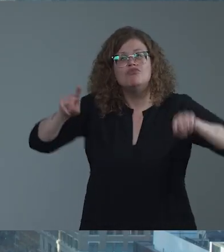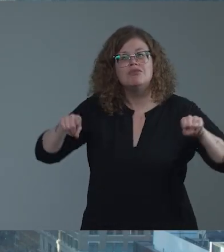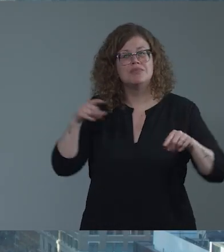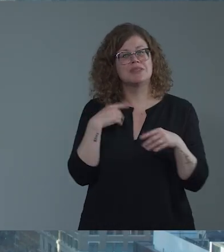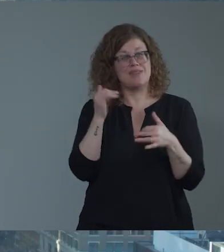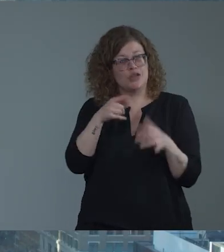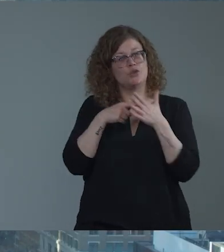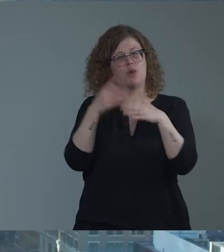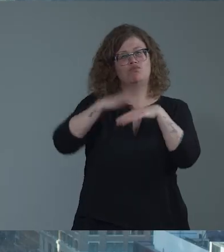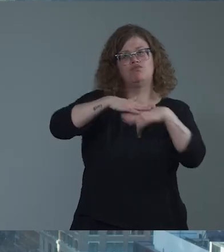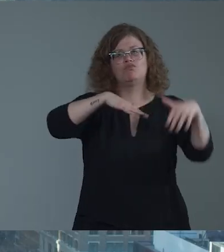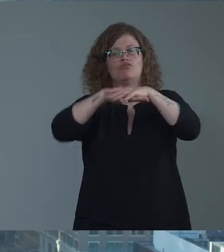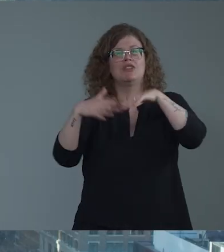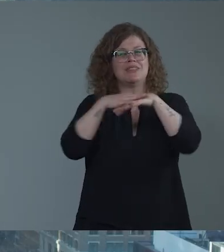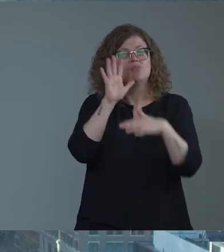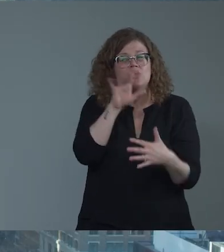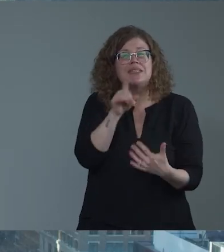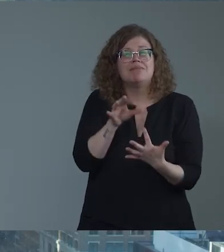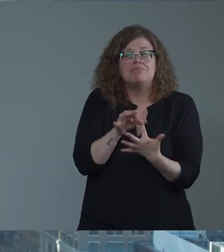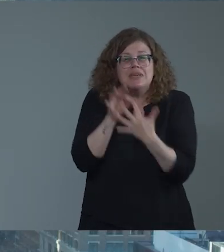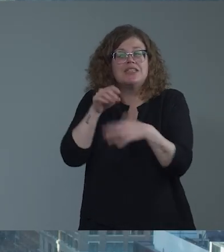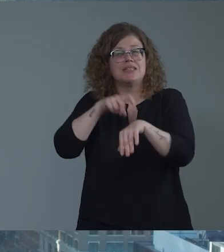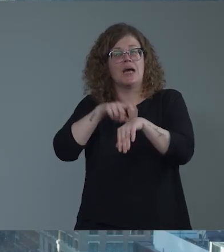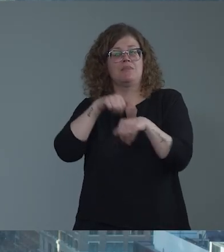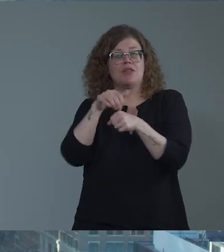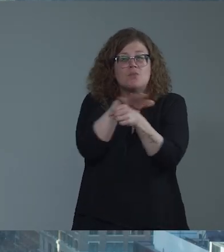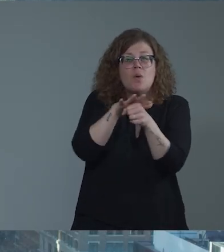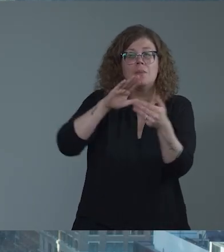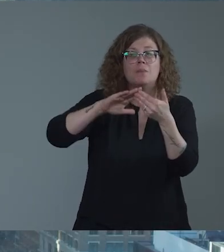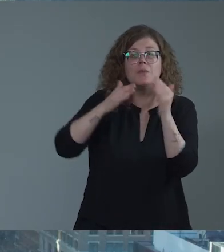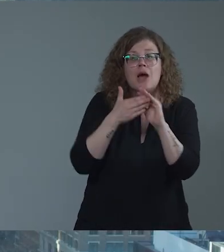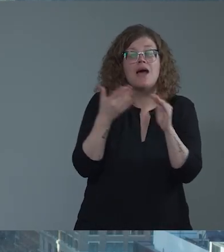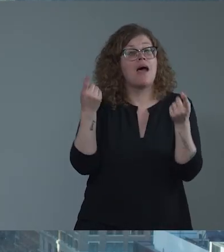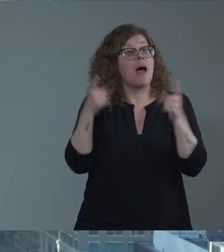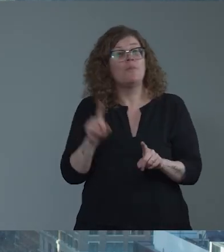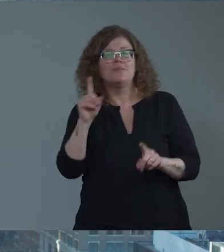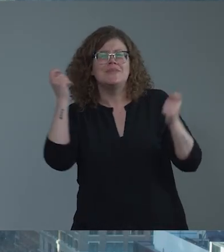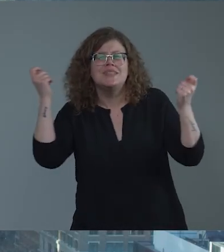It isn't always about, a statue or a mural.